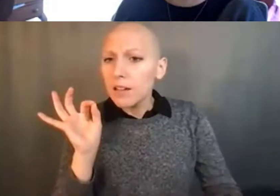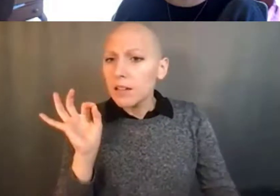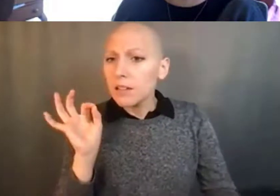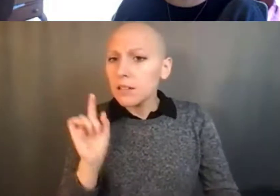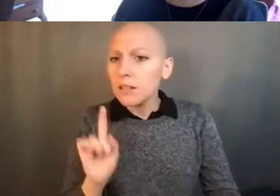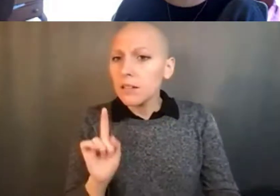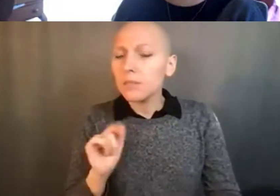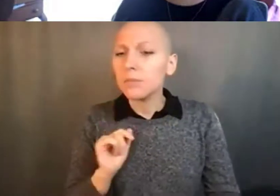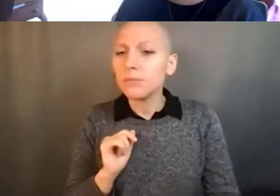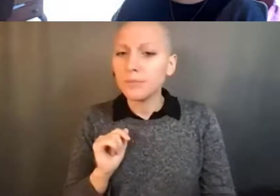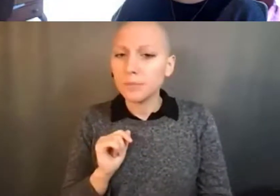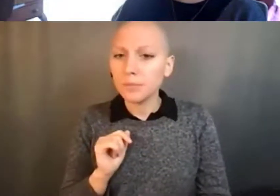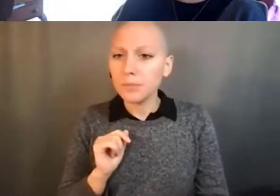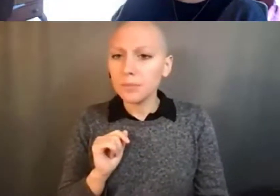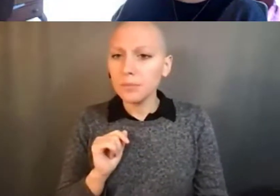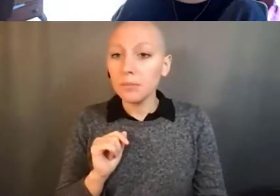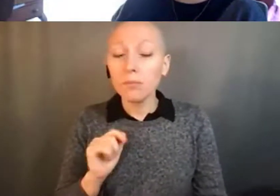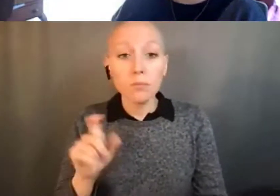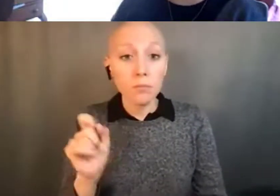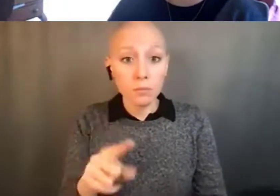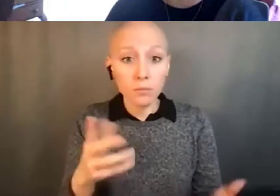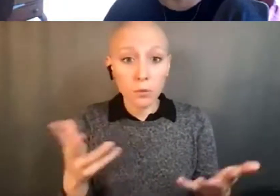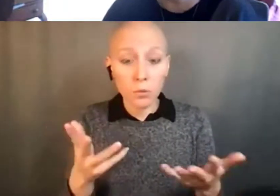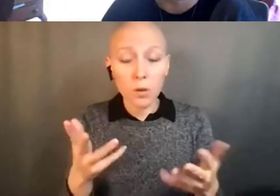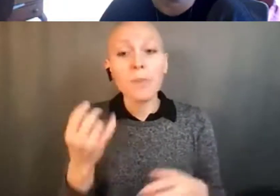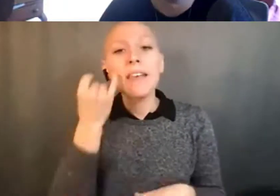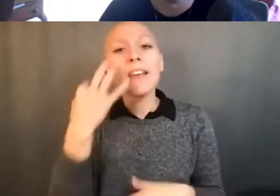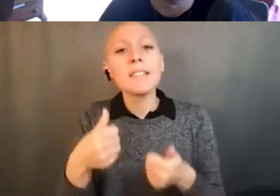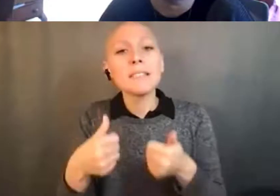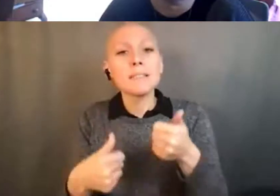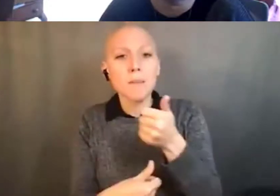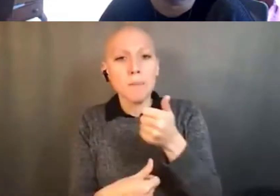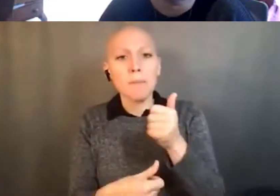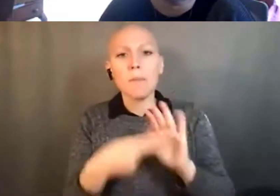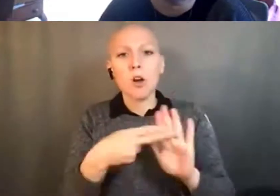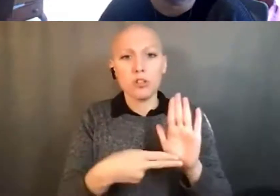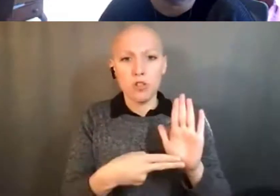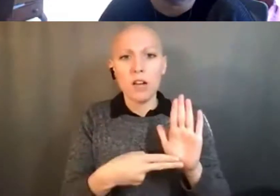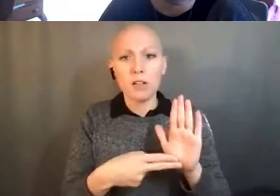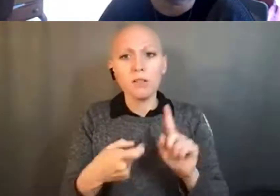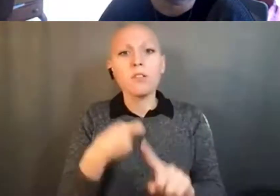If we have a subcontract that's a foreign institution, will they require an EIN?